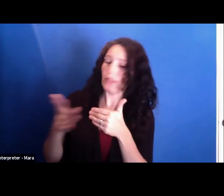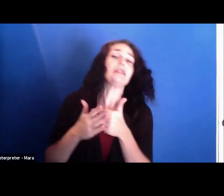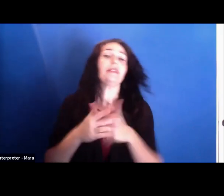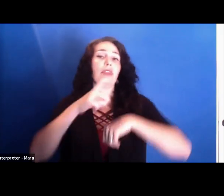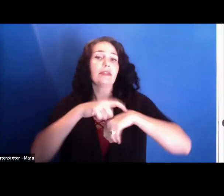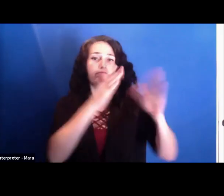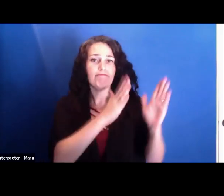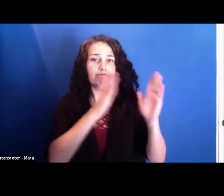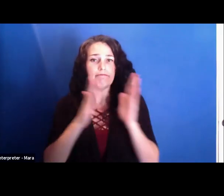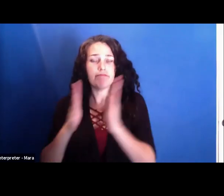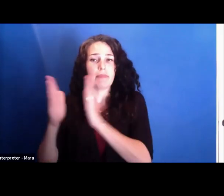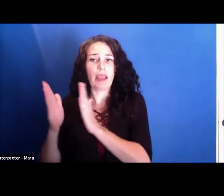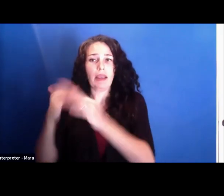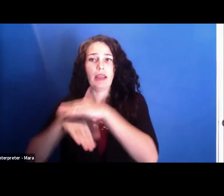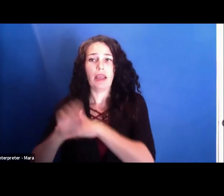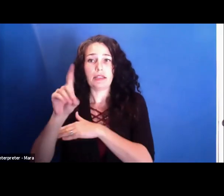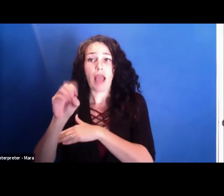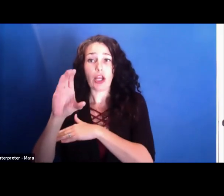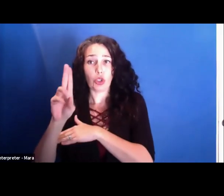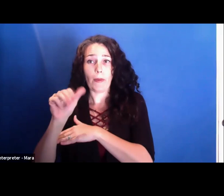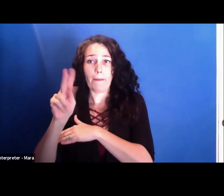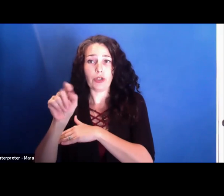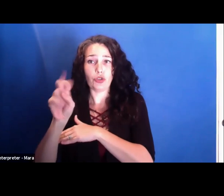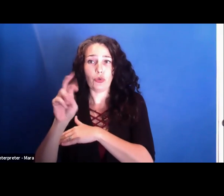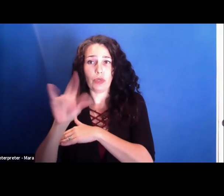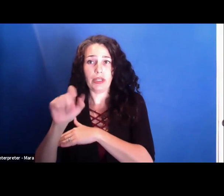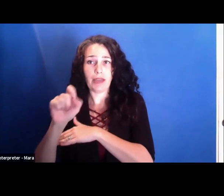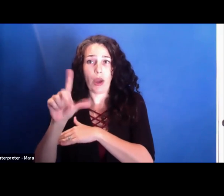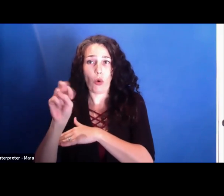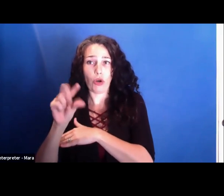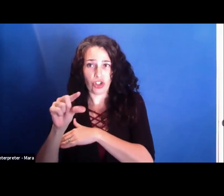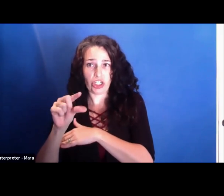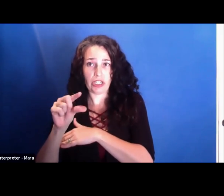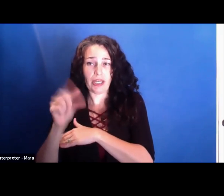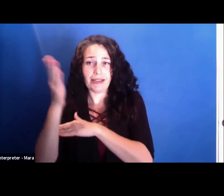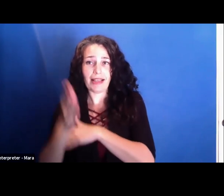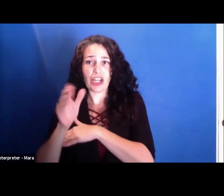go to documentary.org/screenings series.